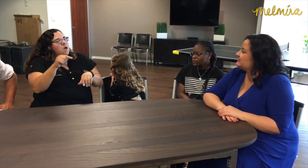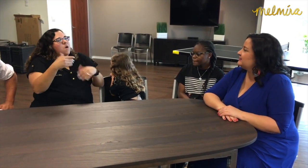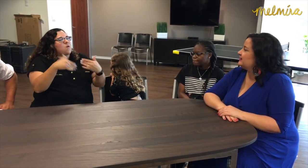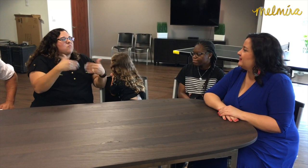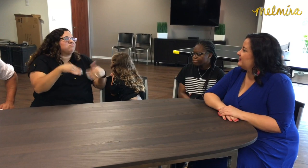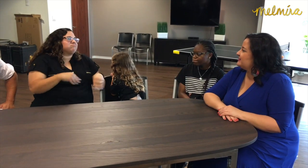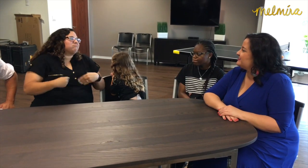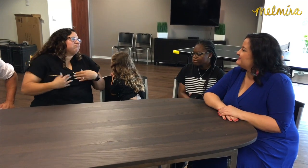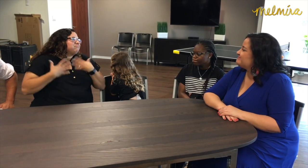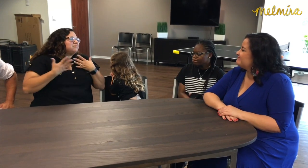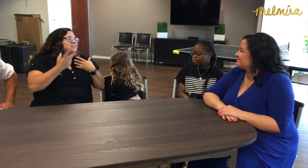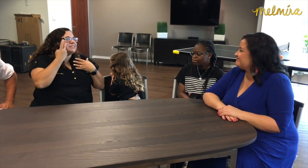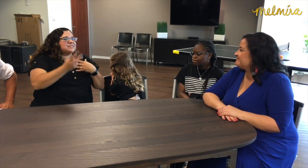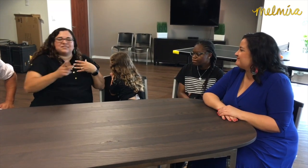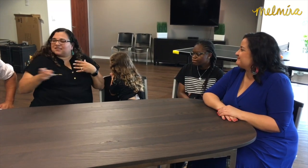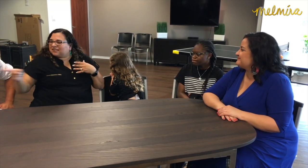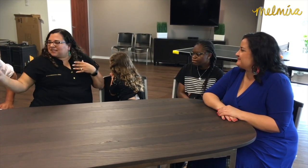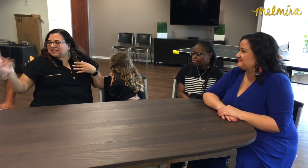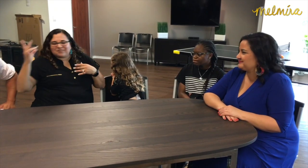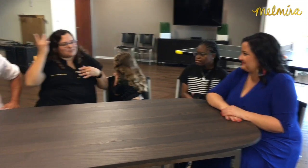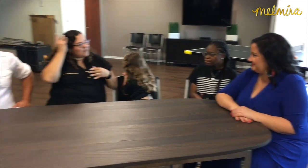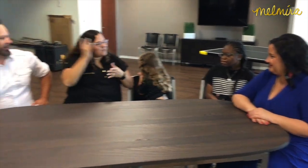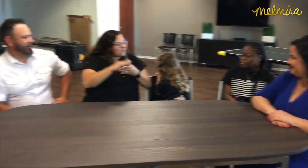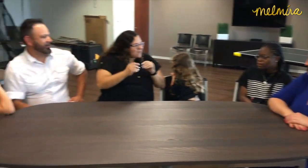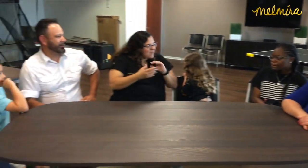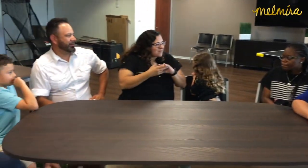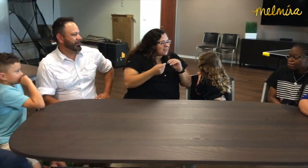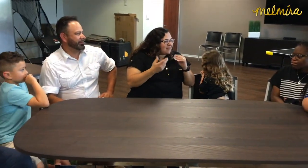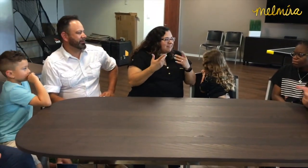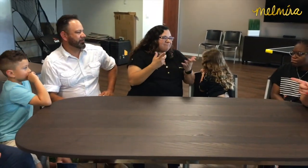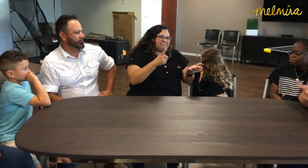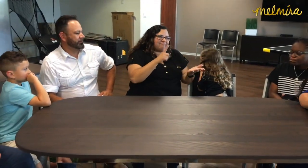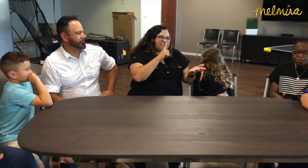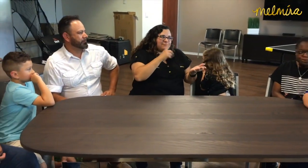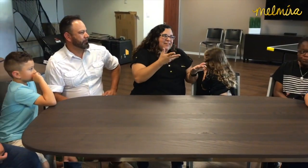But still it was inspiring to see Zade's story.